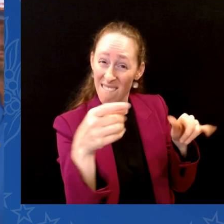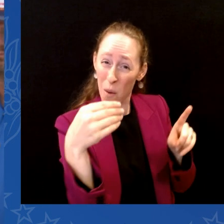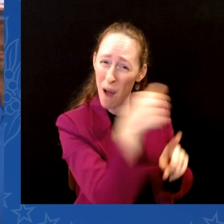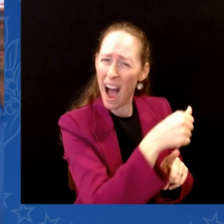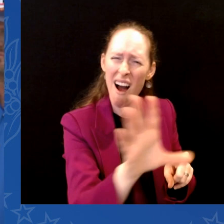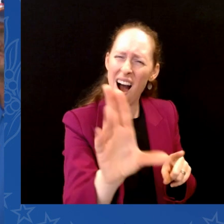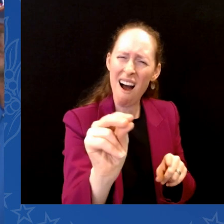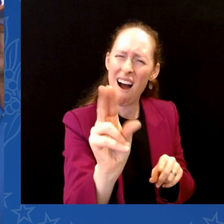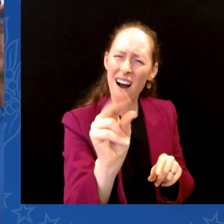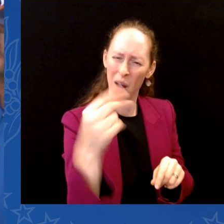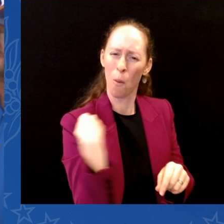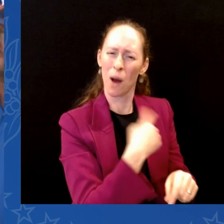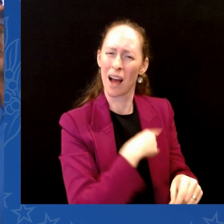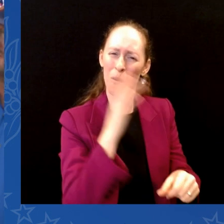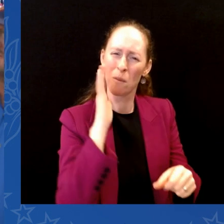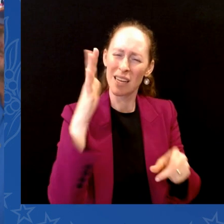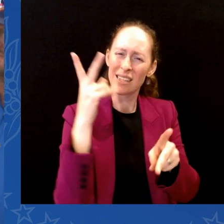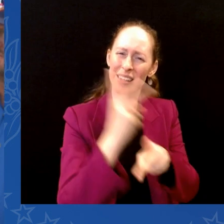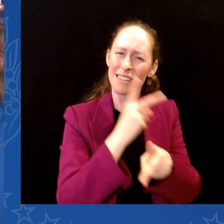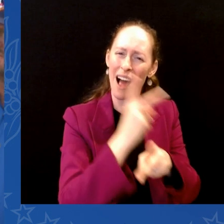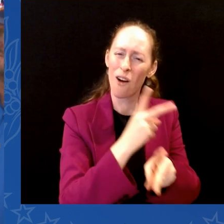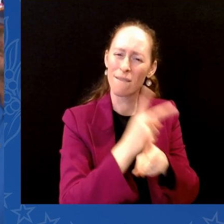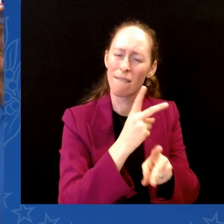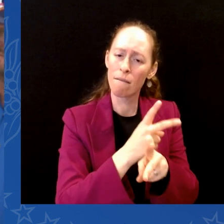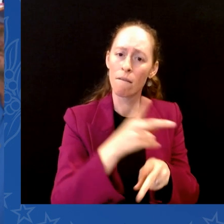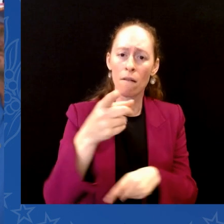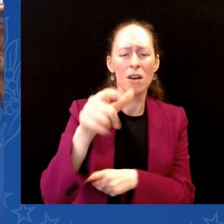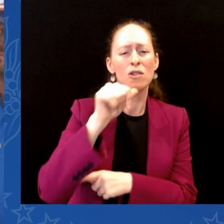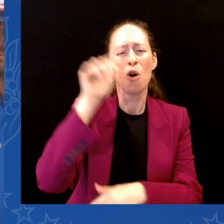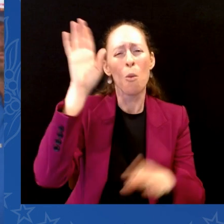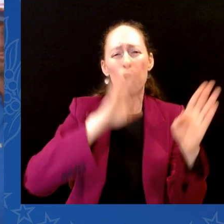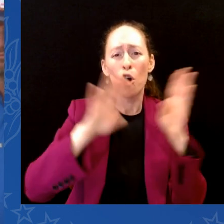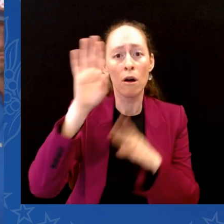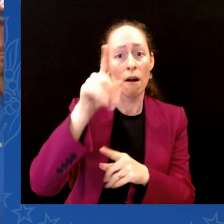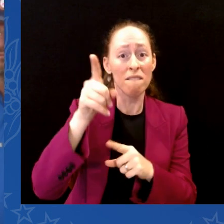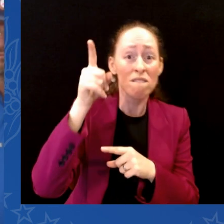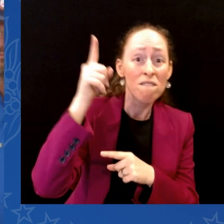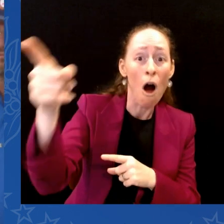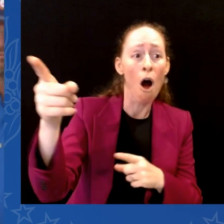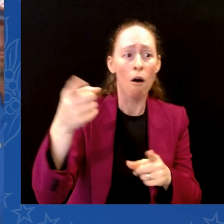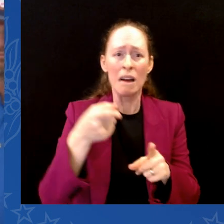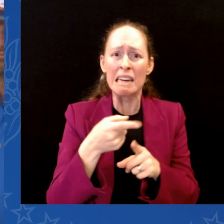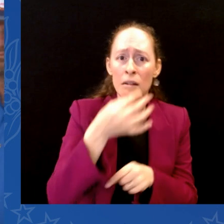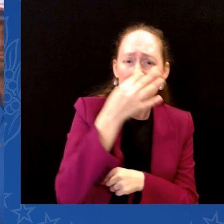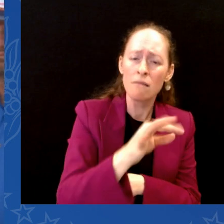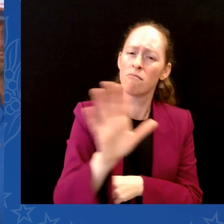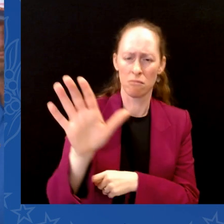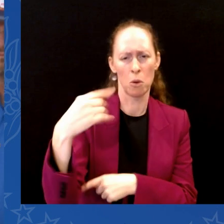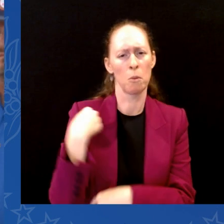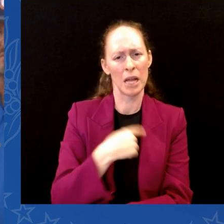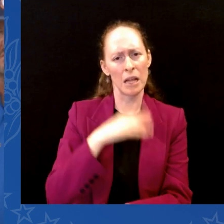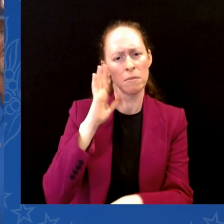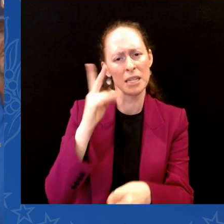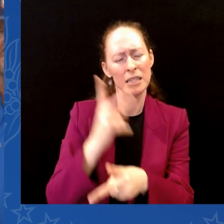and not have to worry about paying anything and just have the coverage. If you don't have insurance or if you're underinsured